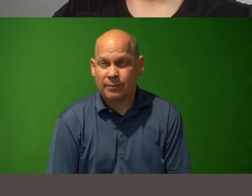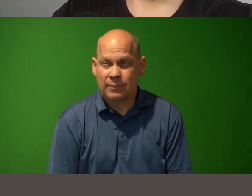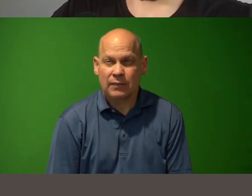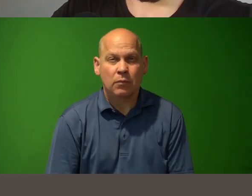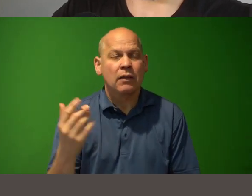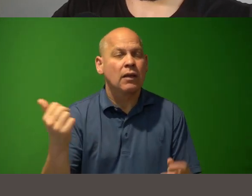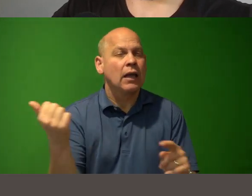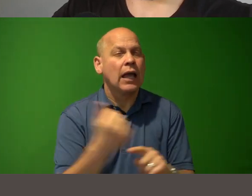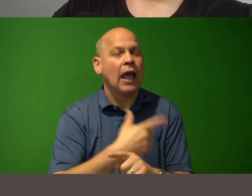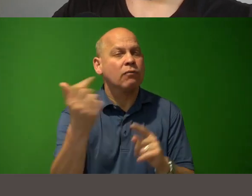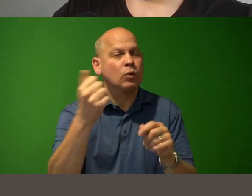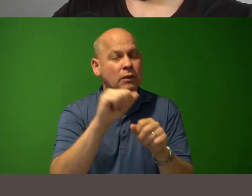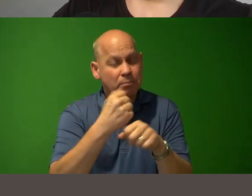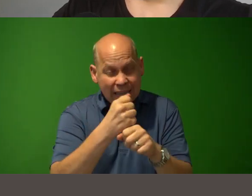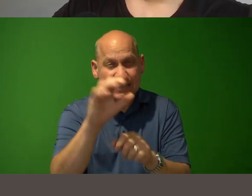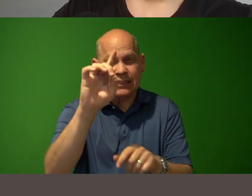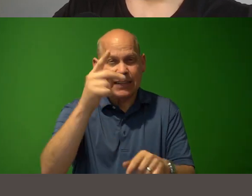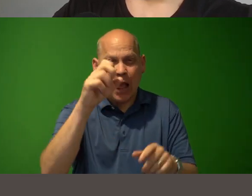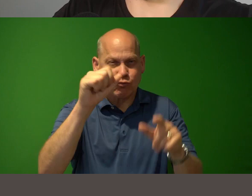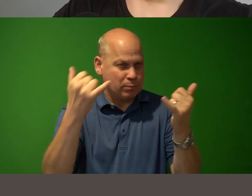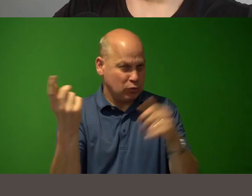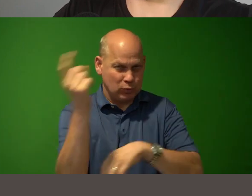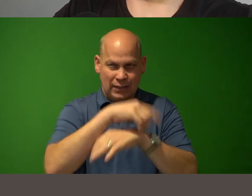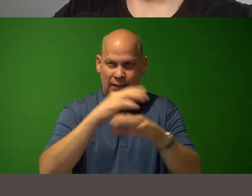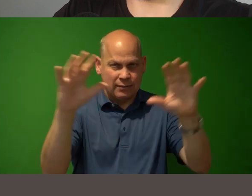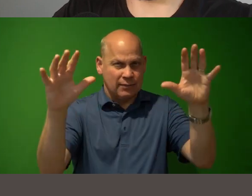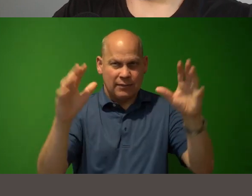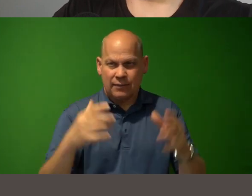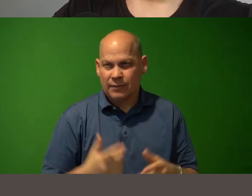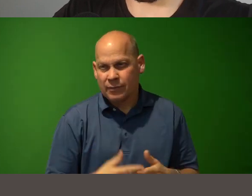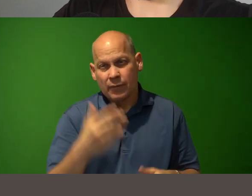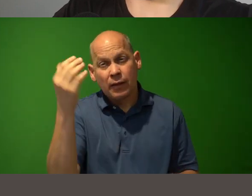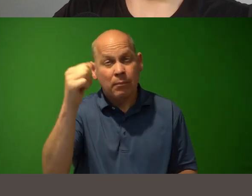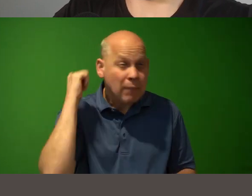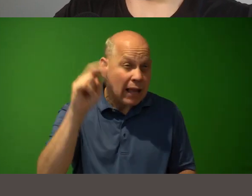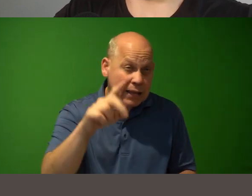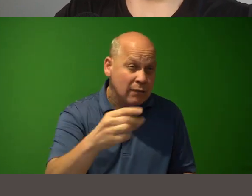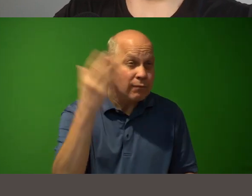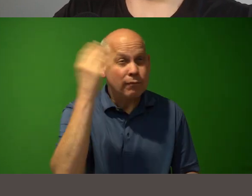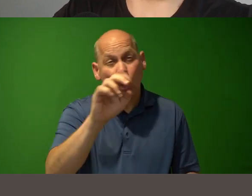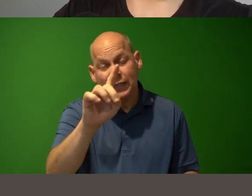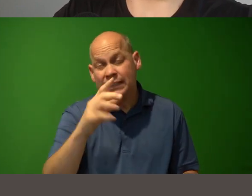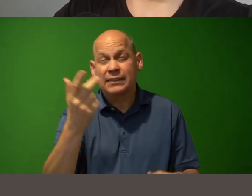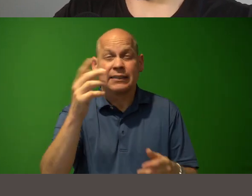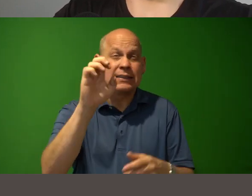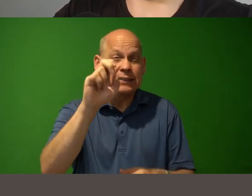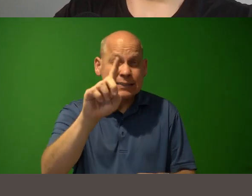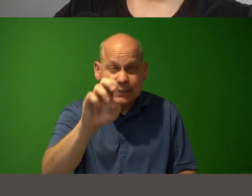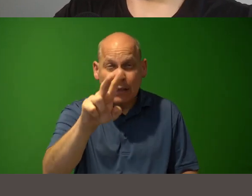And everybody makes diagrams these days, back-end, front-end, DevOps, architects.